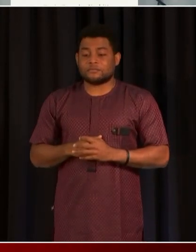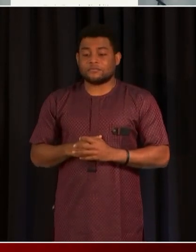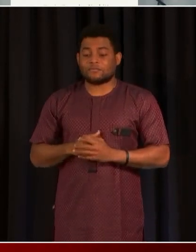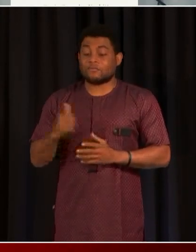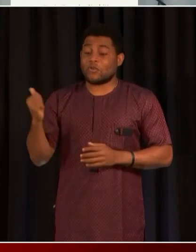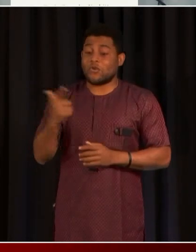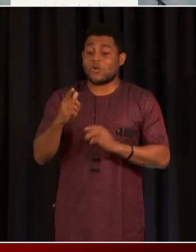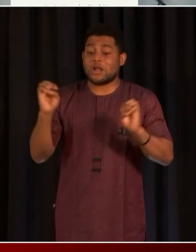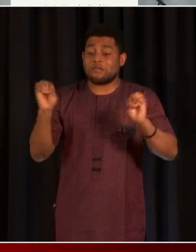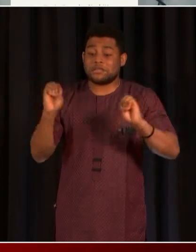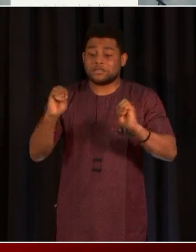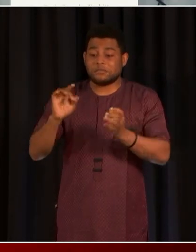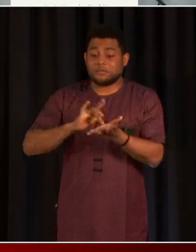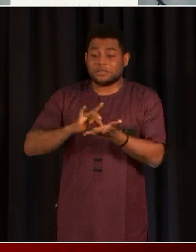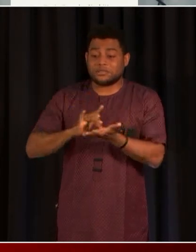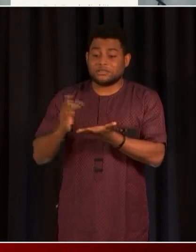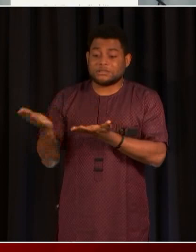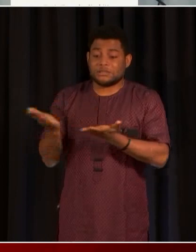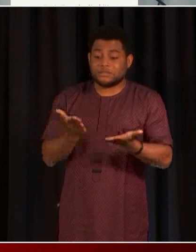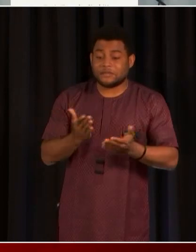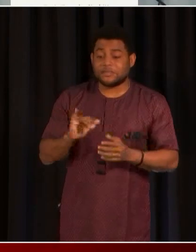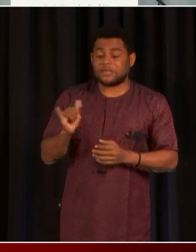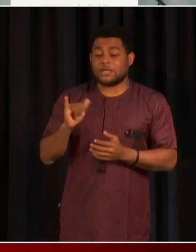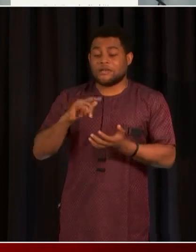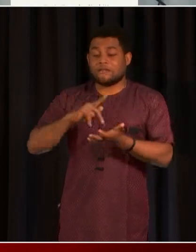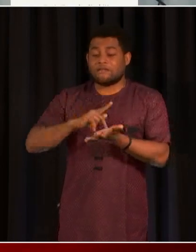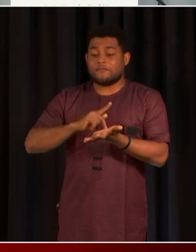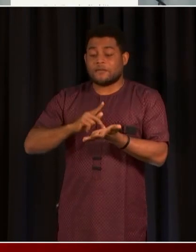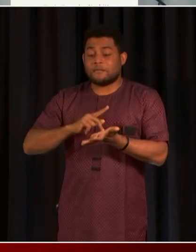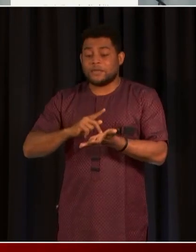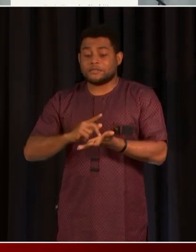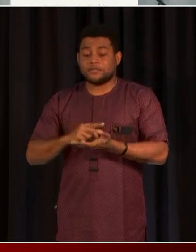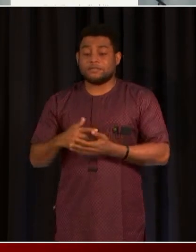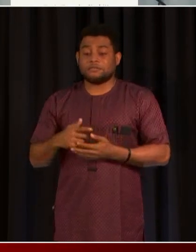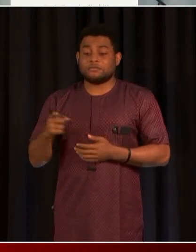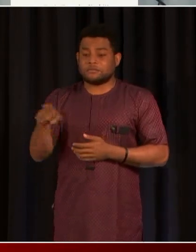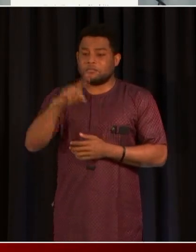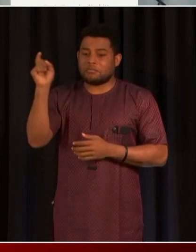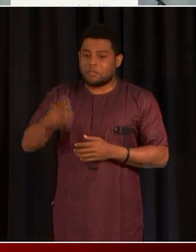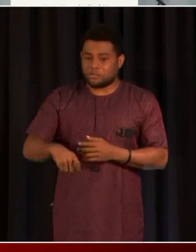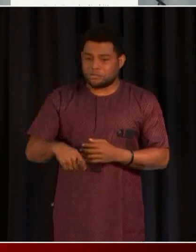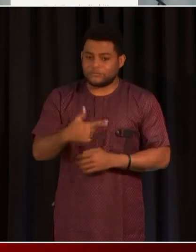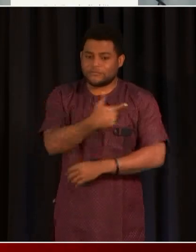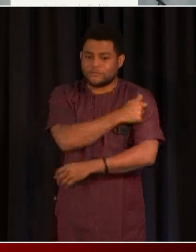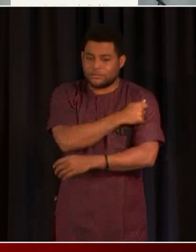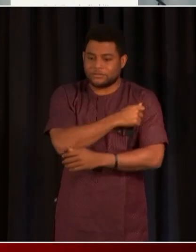providers such as paramedics and emergency medical technicians. In addition to DC Fire EMS,